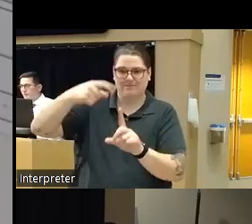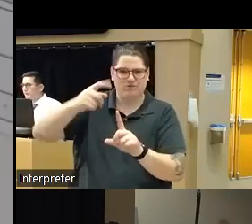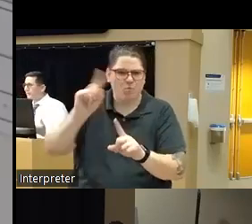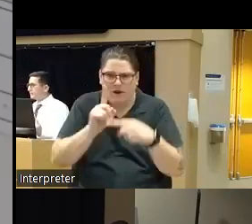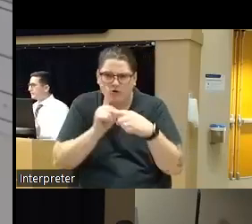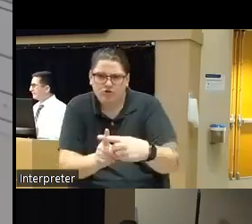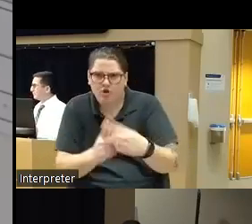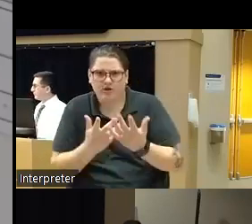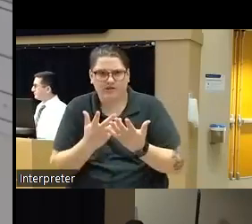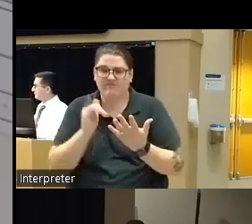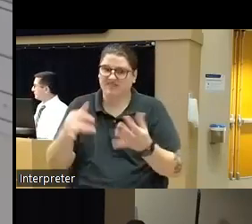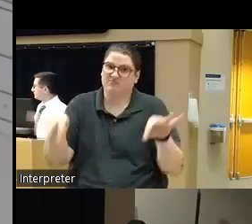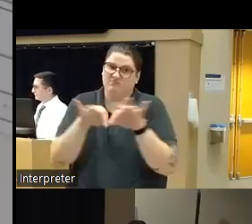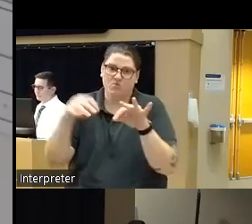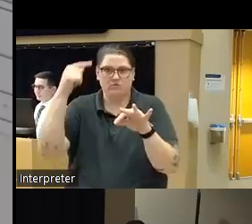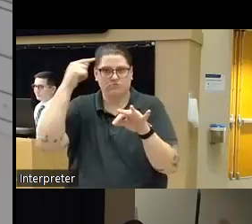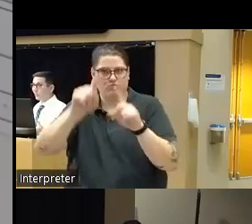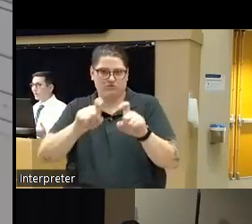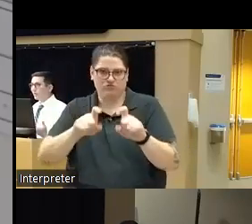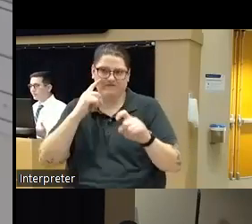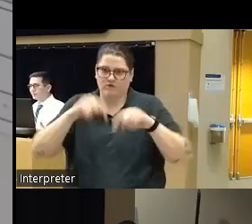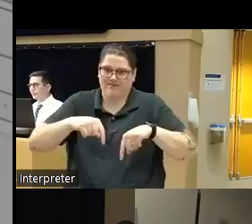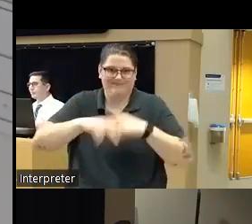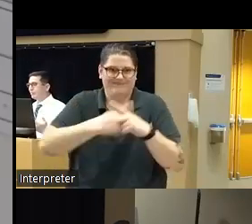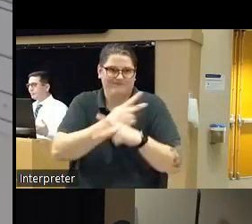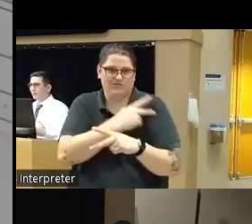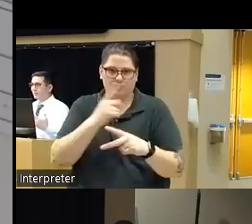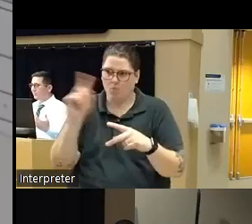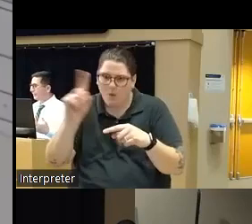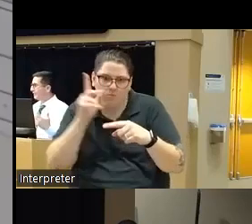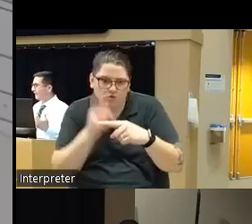important thing in brain stimulation research is like where are you going to Target with what when